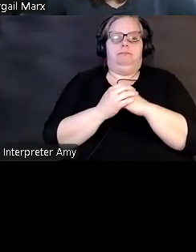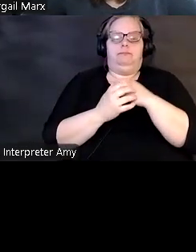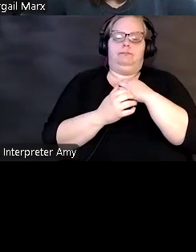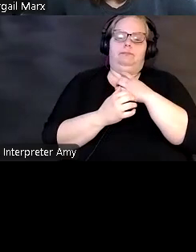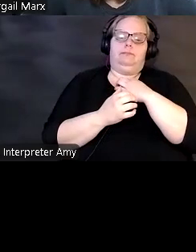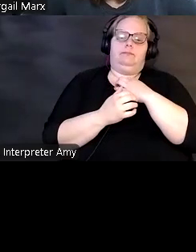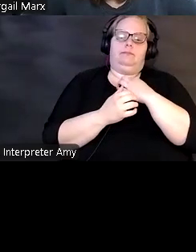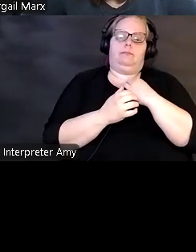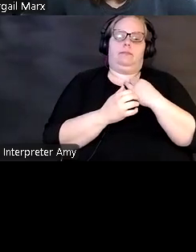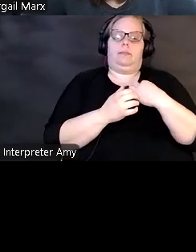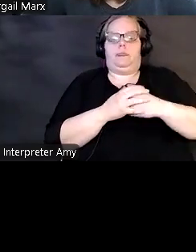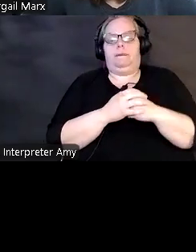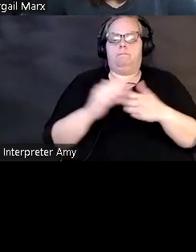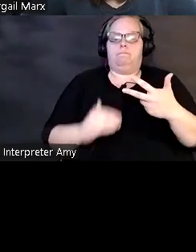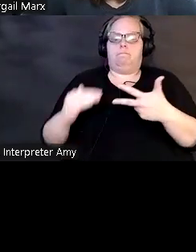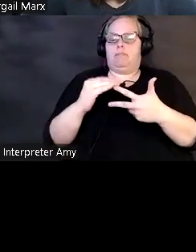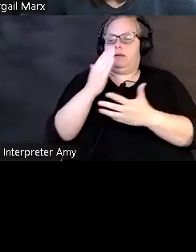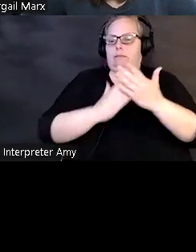Here's some mid tech schools. I'm going to hold up on my screen,